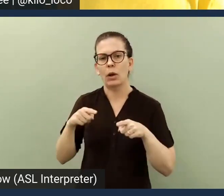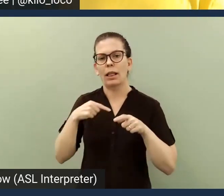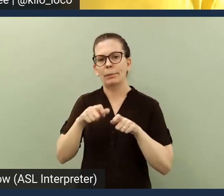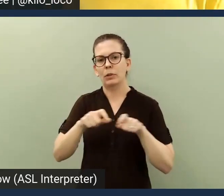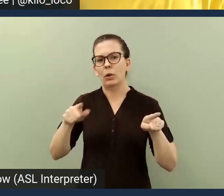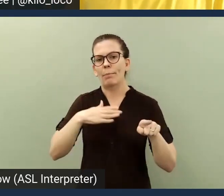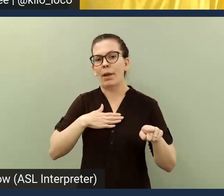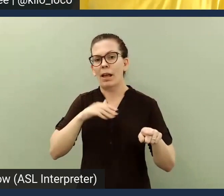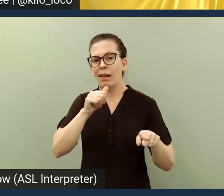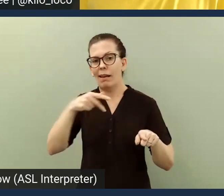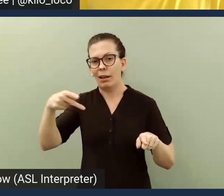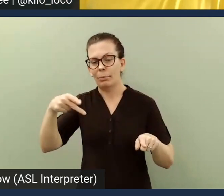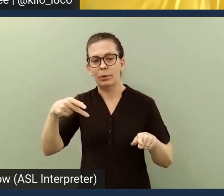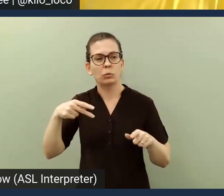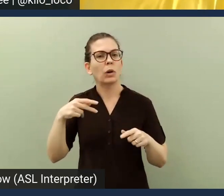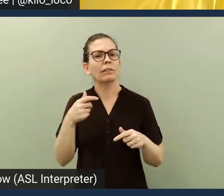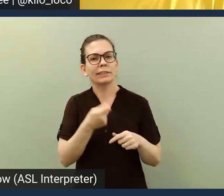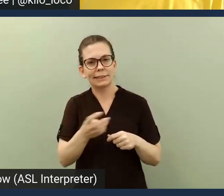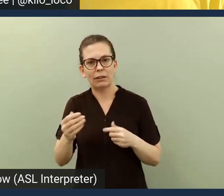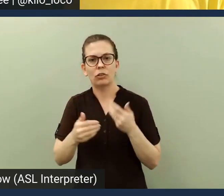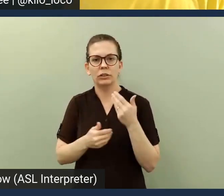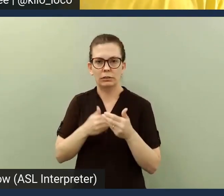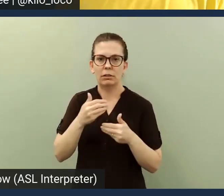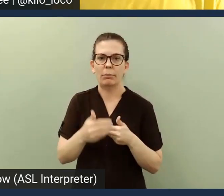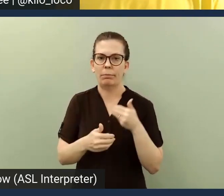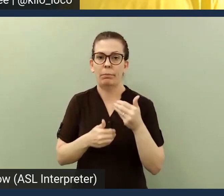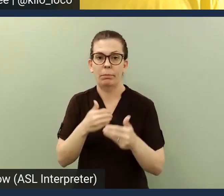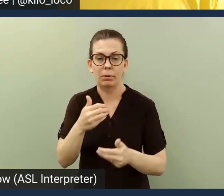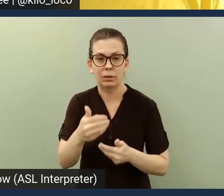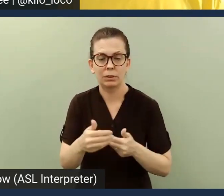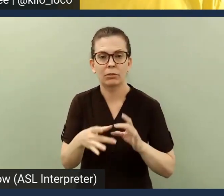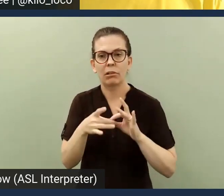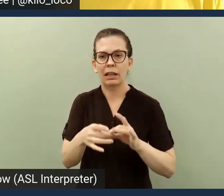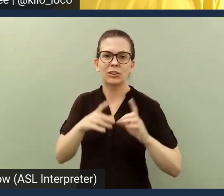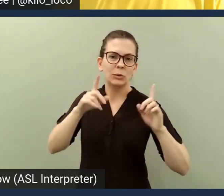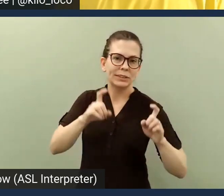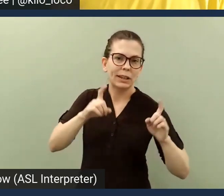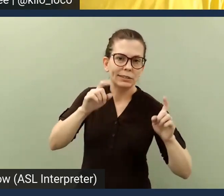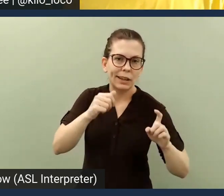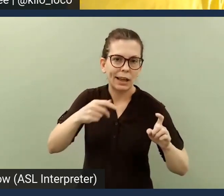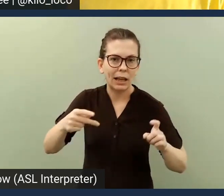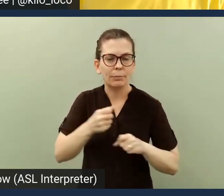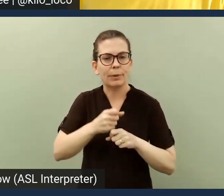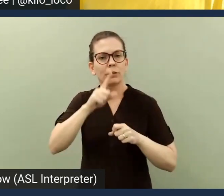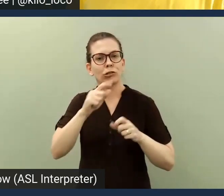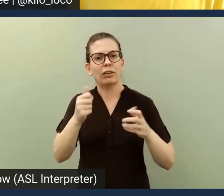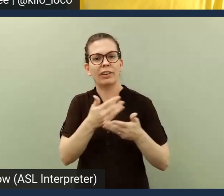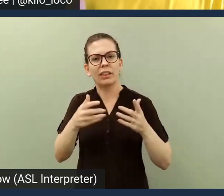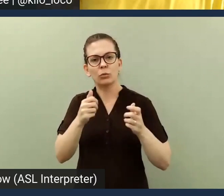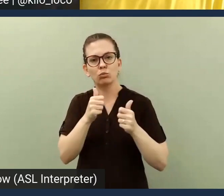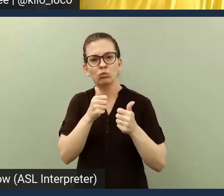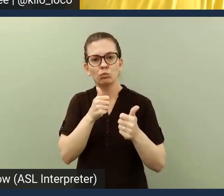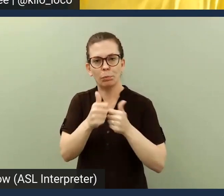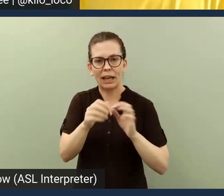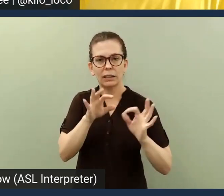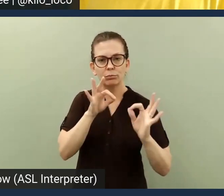where there's several steps that I wanna go through in regards to testing that app, making sure that everything passes, and then based off of that outcome,